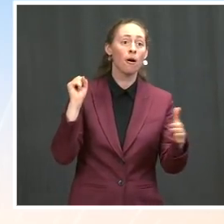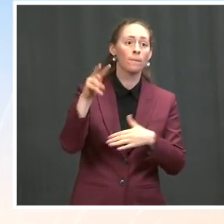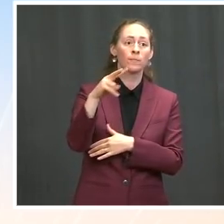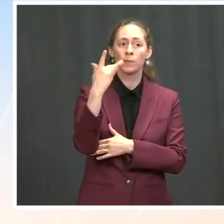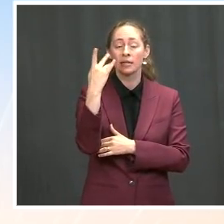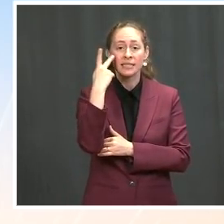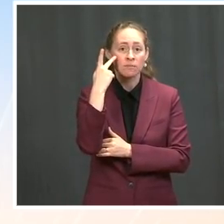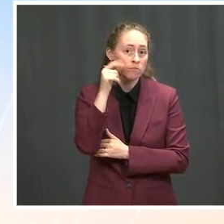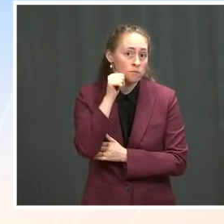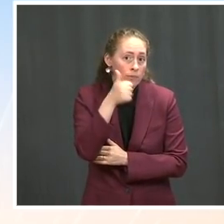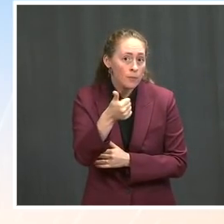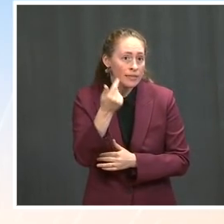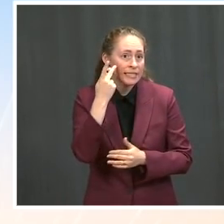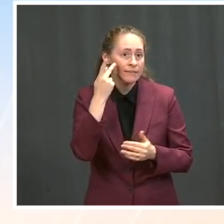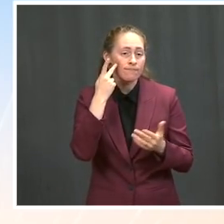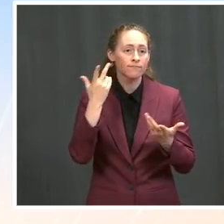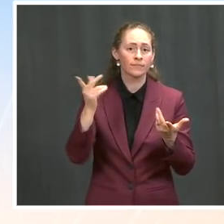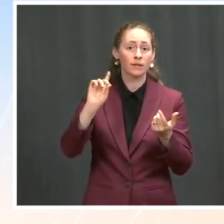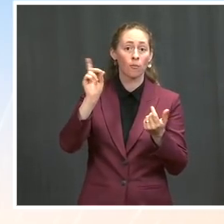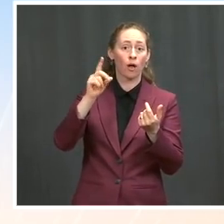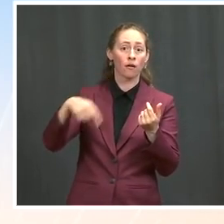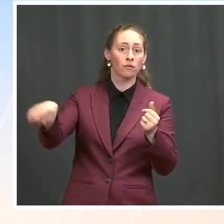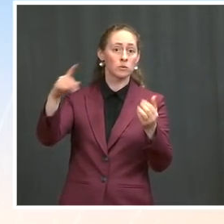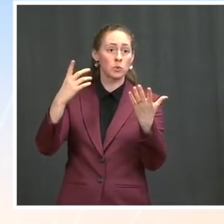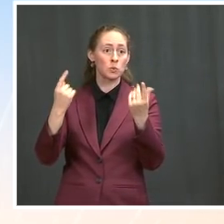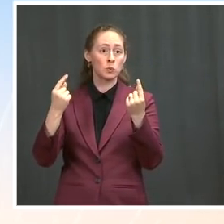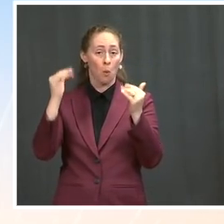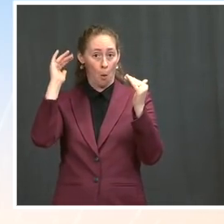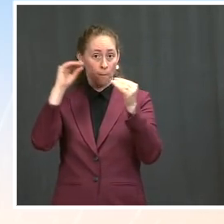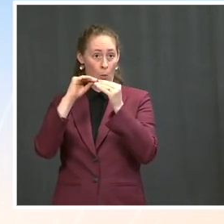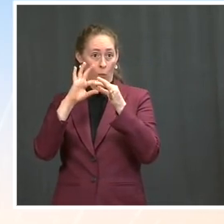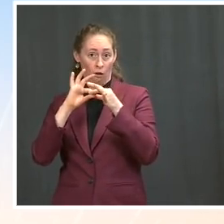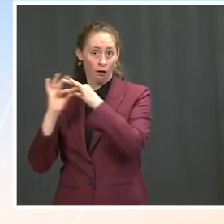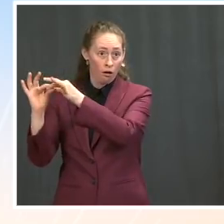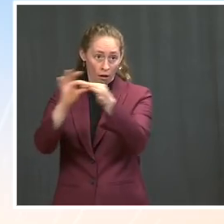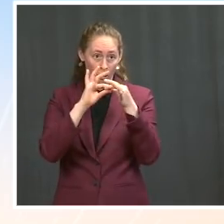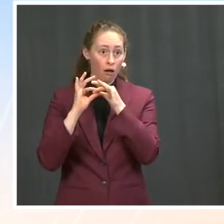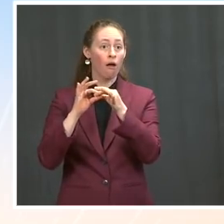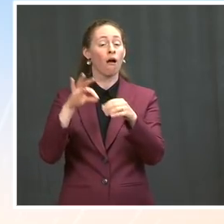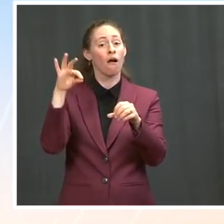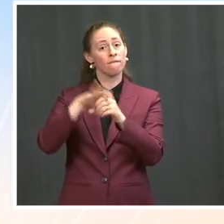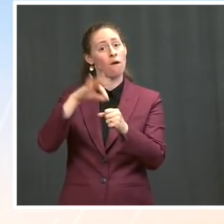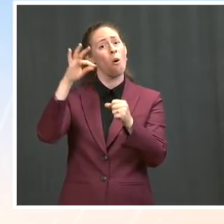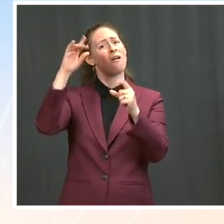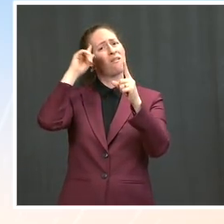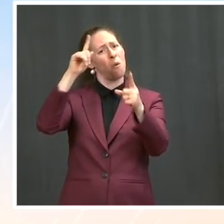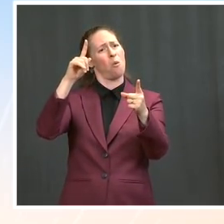Democrats, we suspect and hope, will be united in making voting more accessible for people across the country,